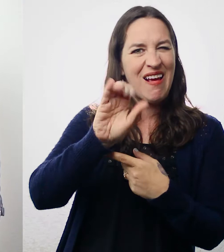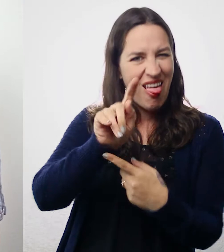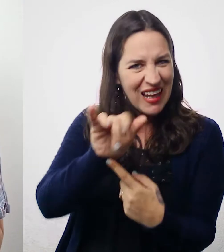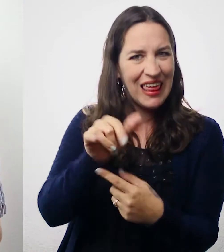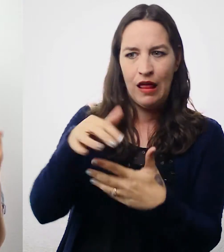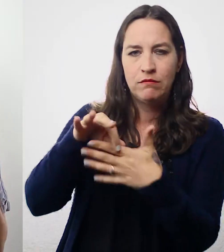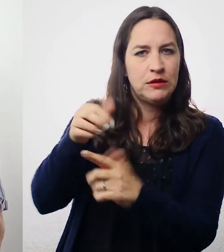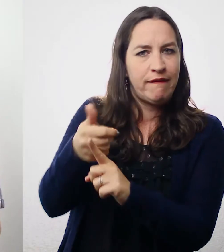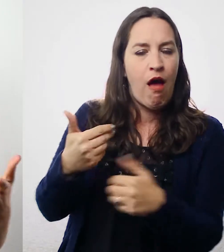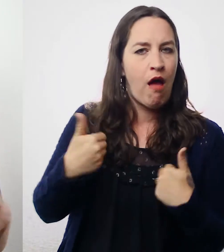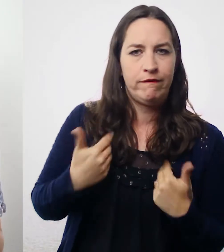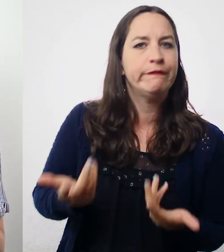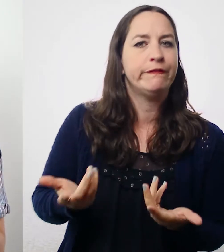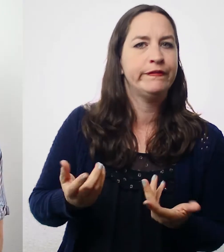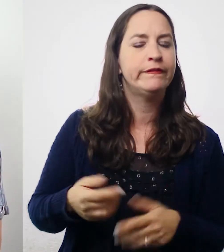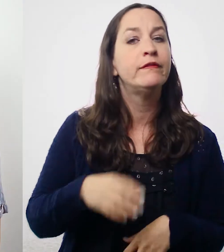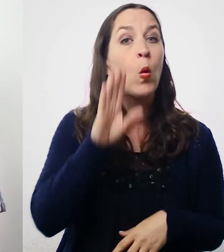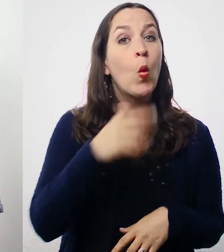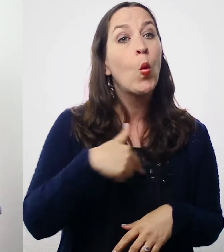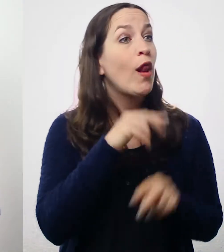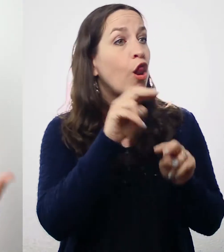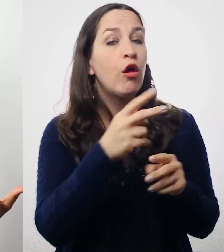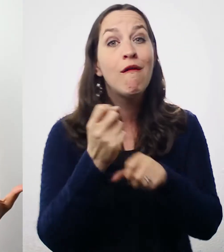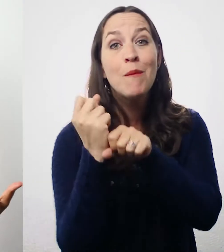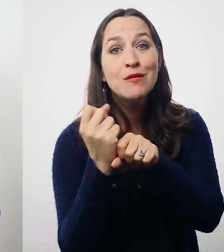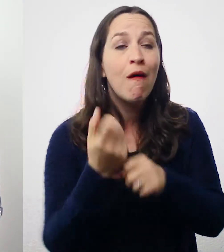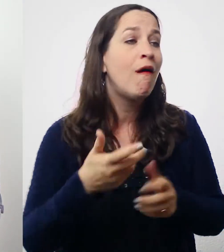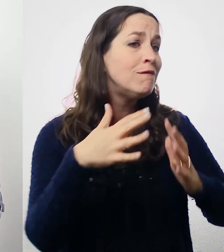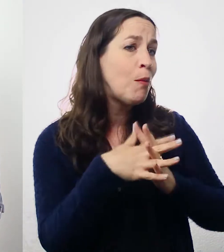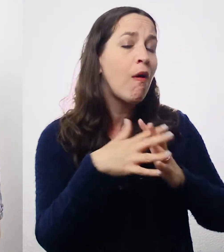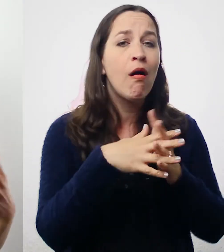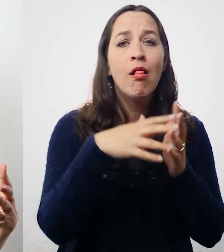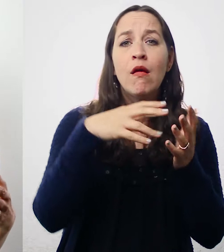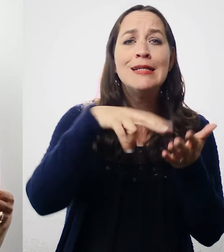When you think about football players, or baseball players, or dancers, they all practice